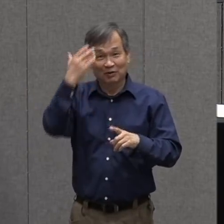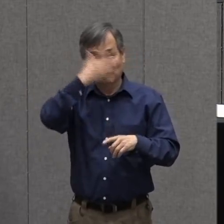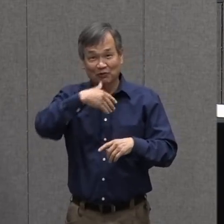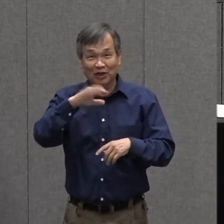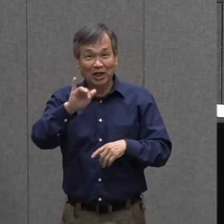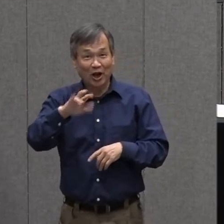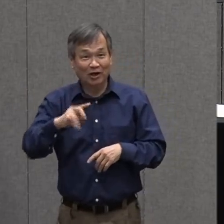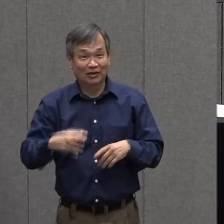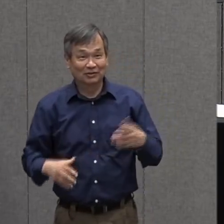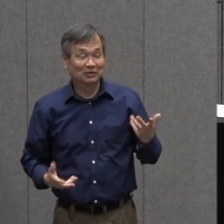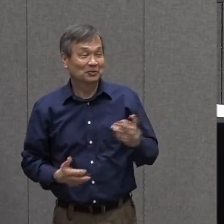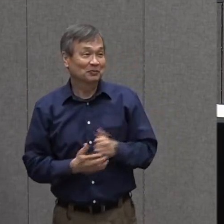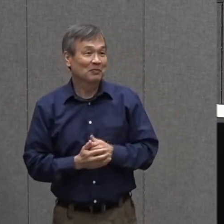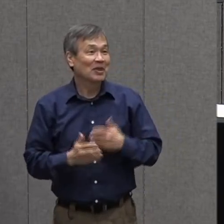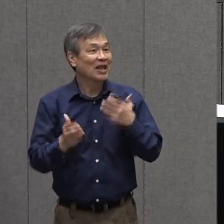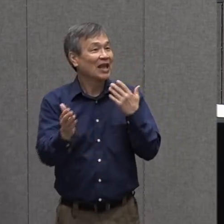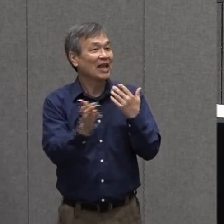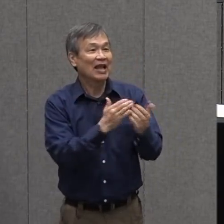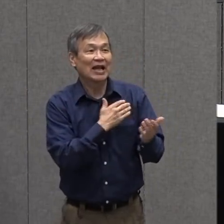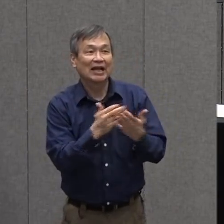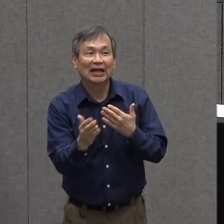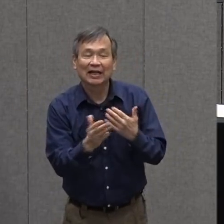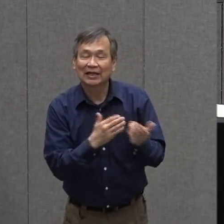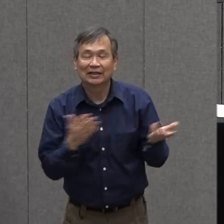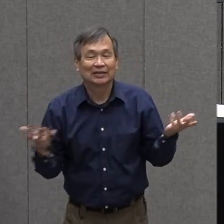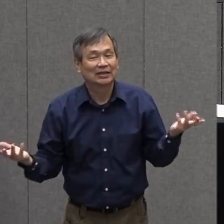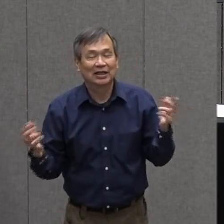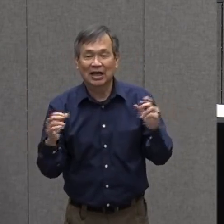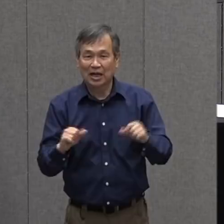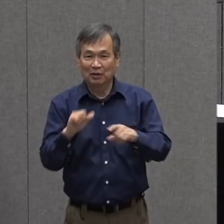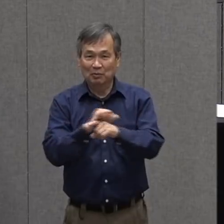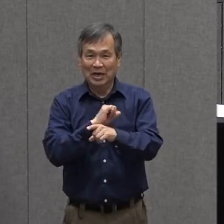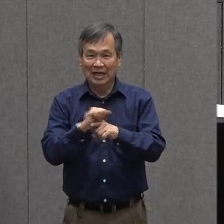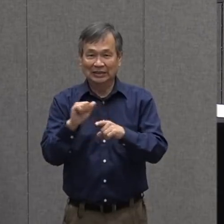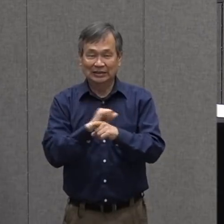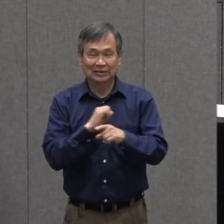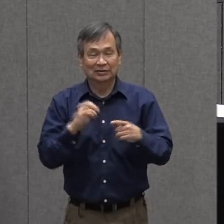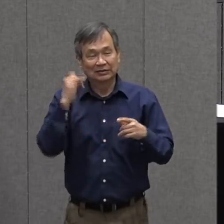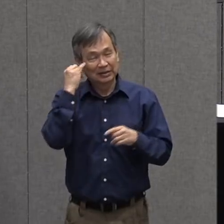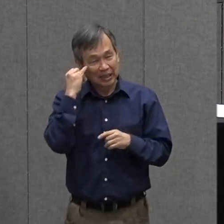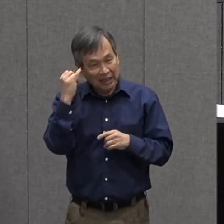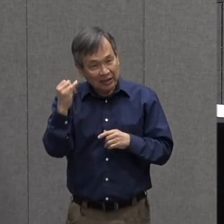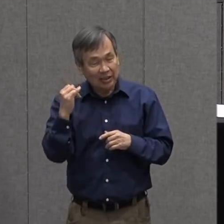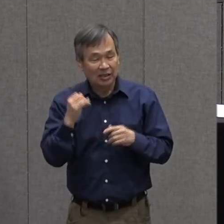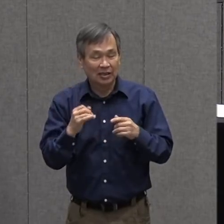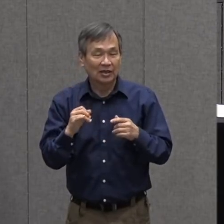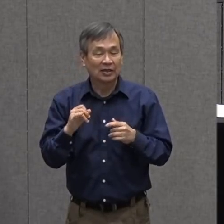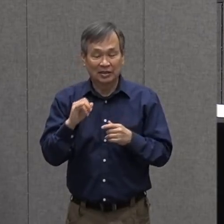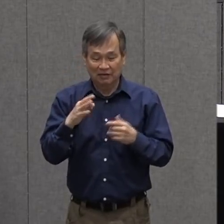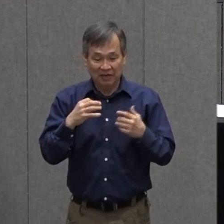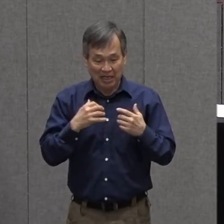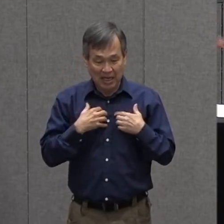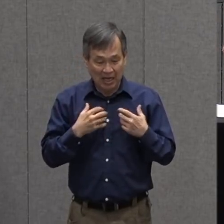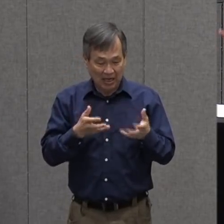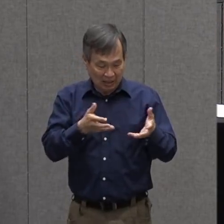So anything that I can kind of do to kind of practice that idea of if I have this many and I need 20,